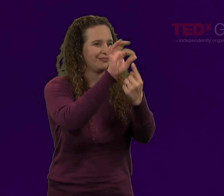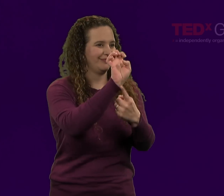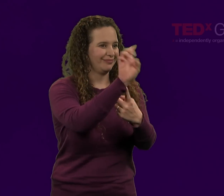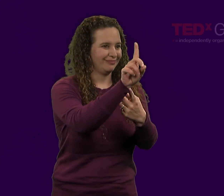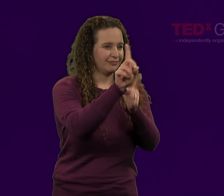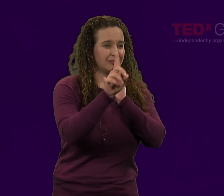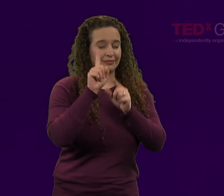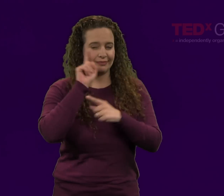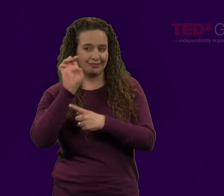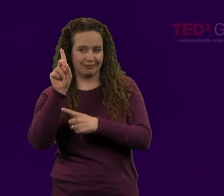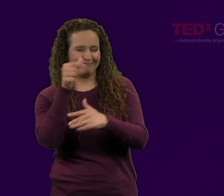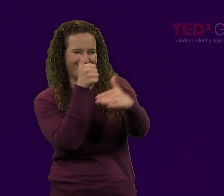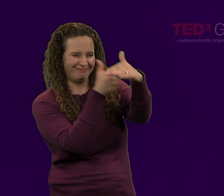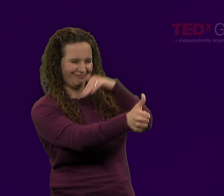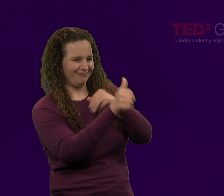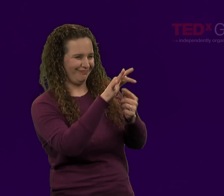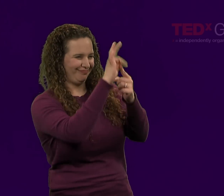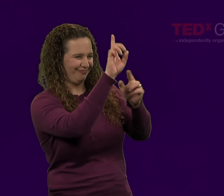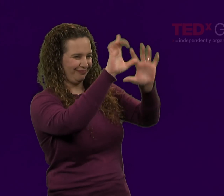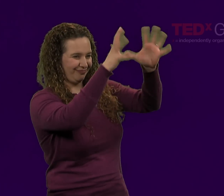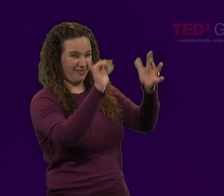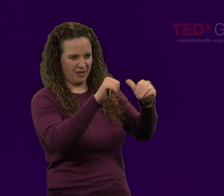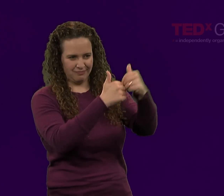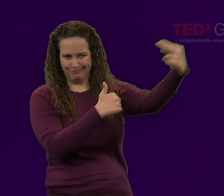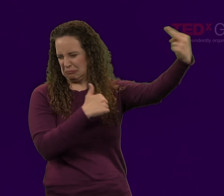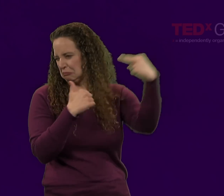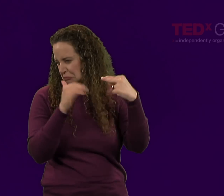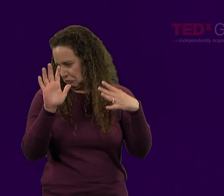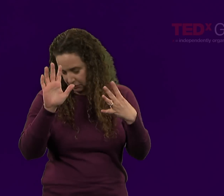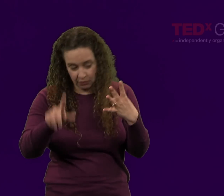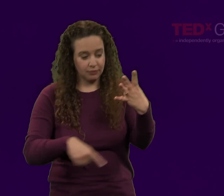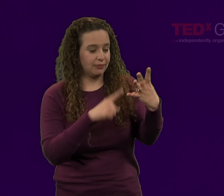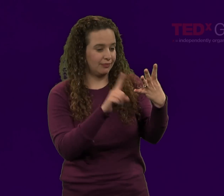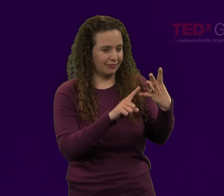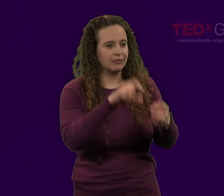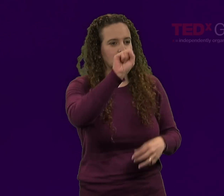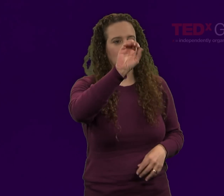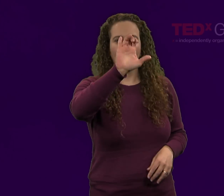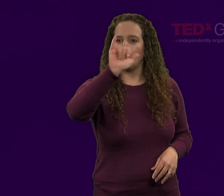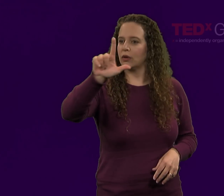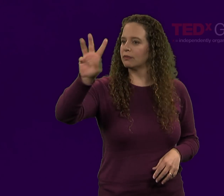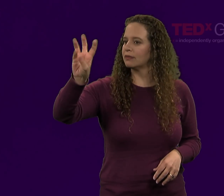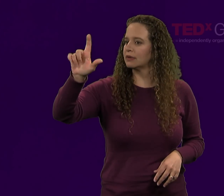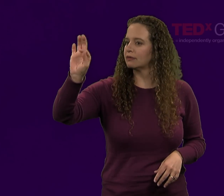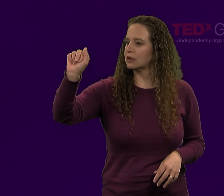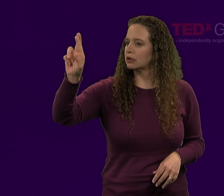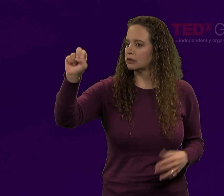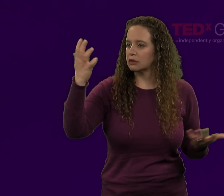deaf education is of course a part of the overall special education funding - and last, social welfare systems,